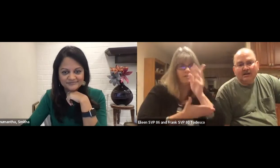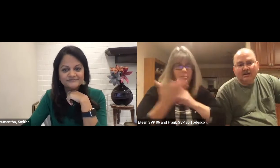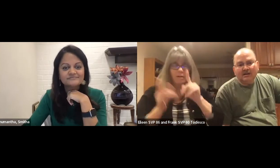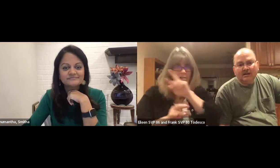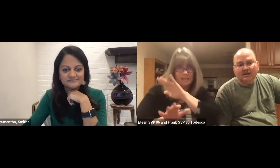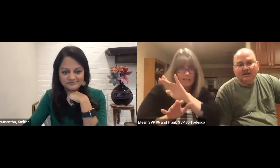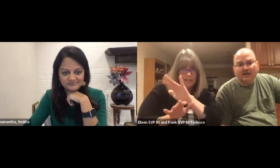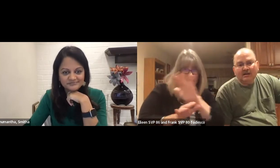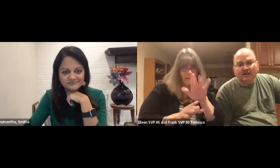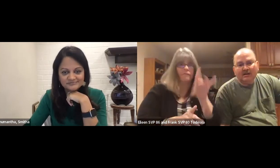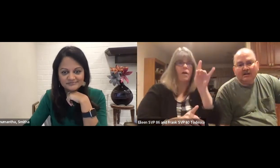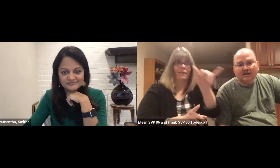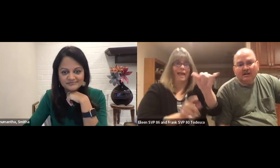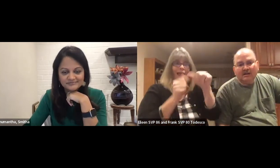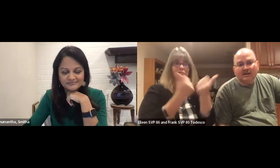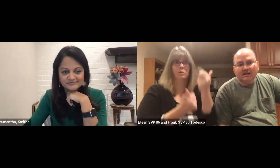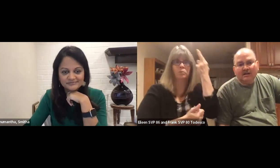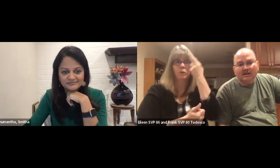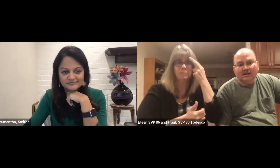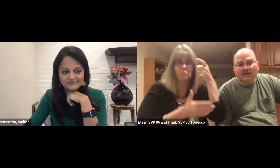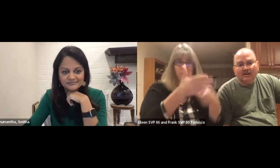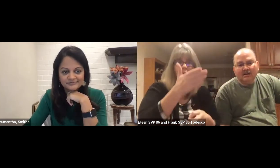you know, looking for somebody for, what, 30 hours a week.